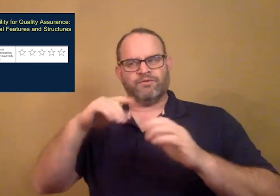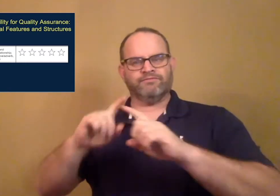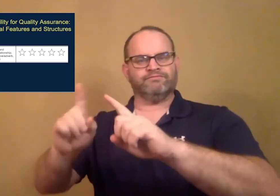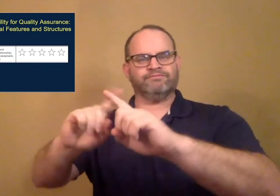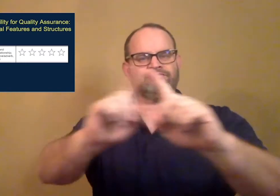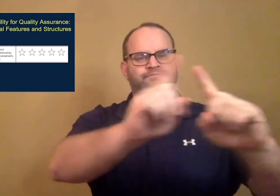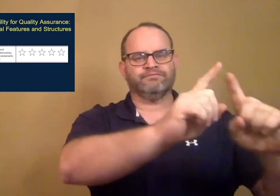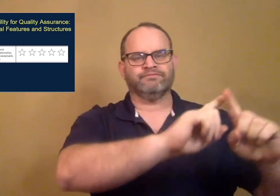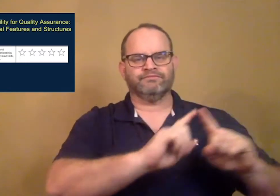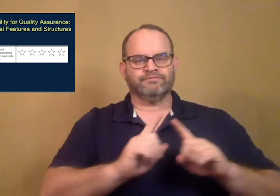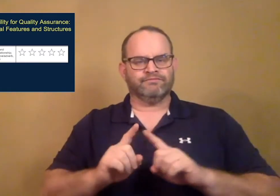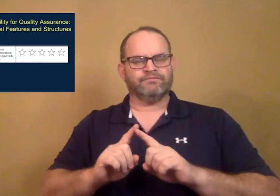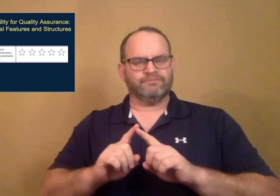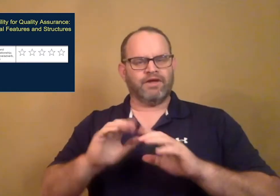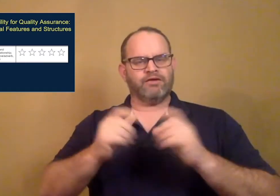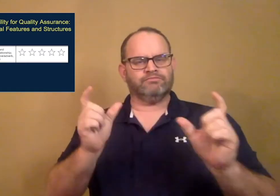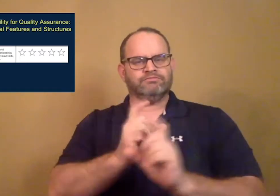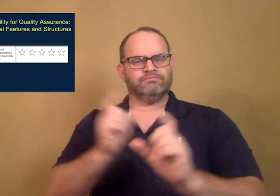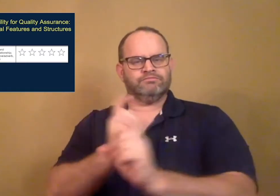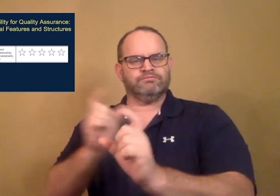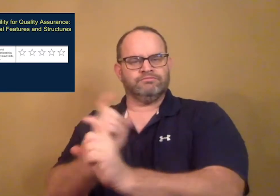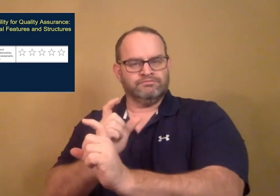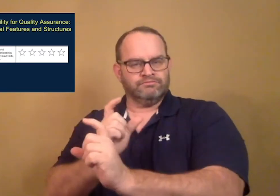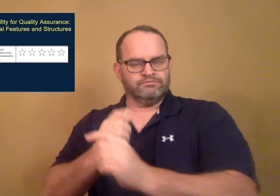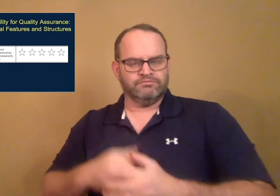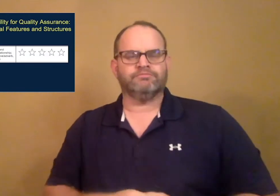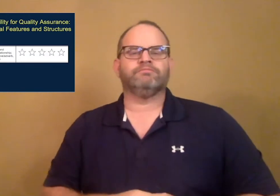Some sign languages share similar structures. Some languages use different and unique structures.